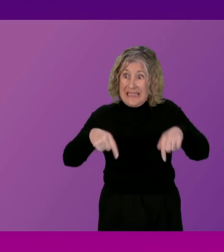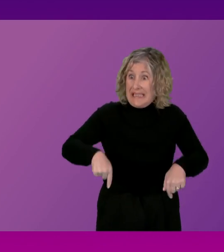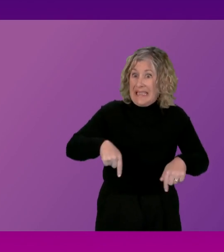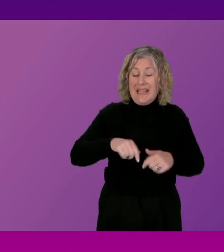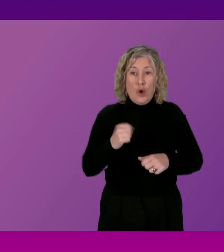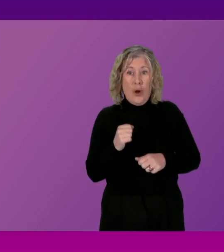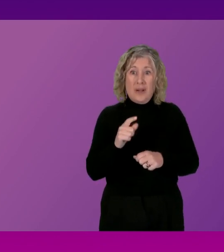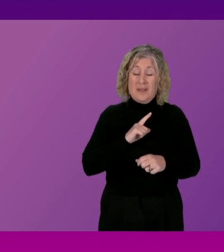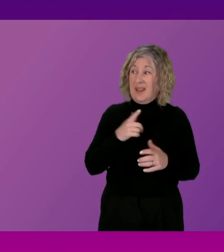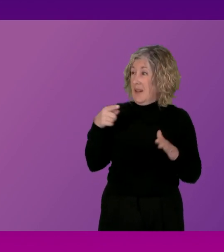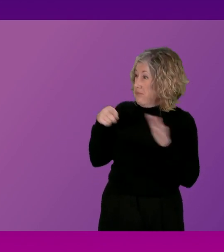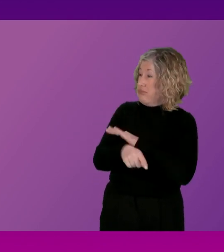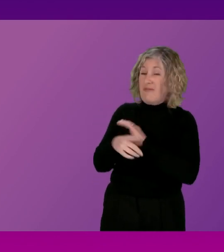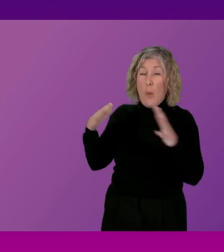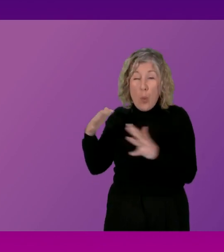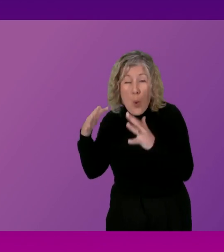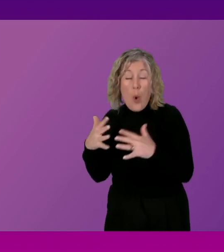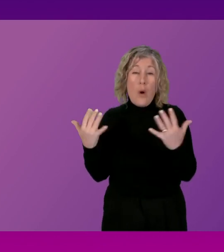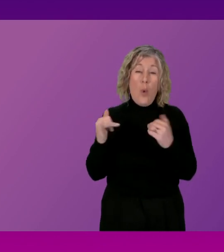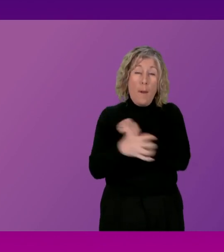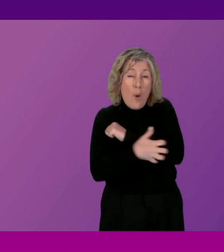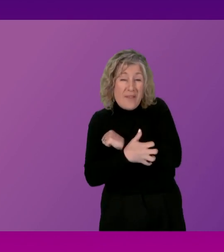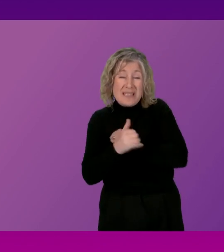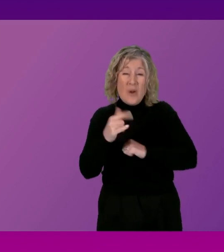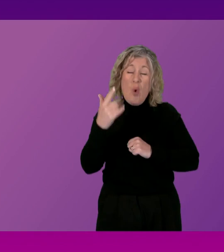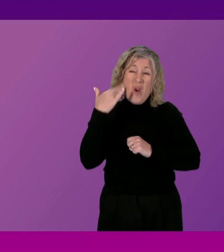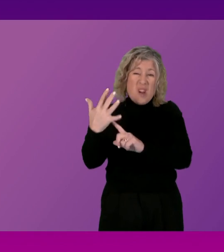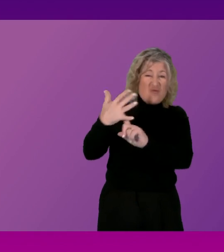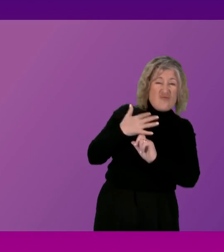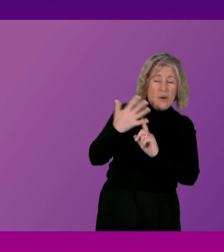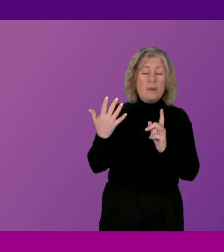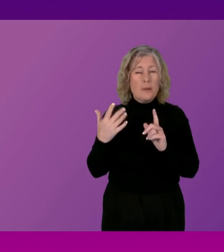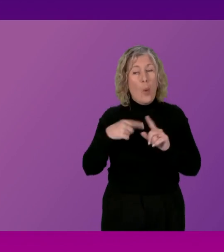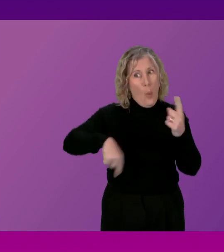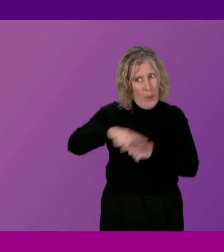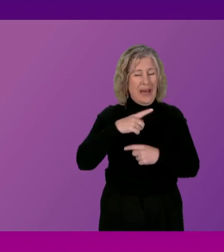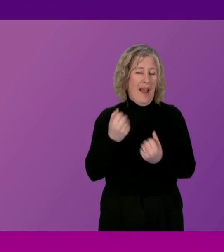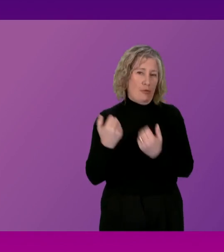persecution, extreme poverty and hatred, we all have a responsibility to step up to ensure